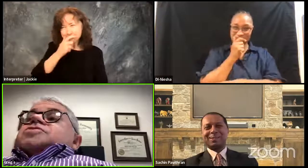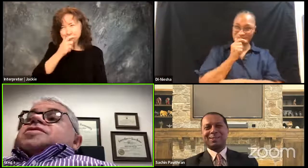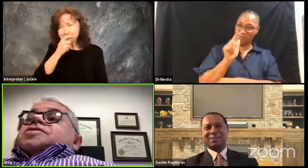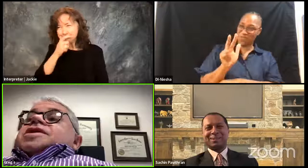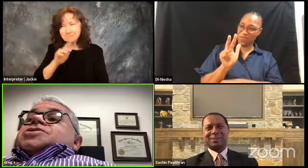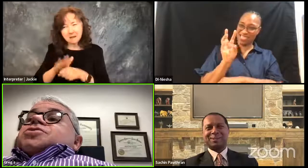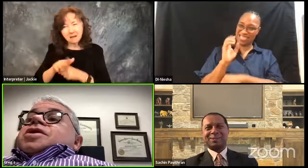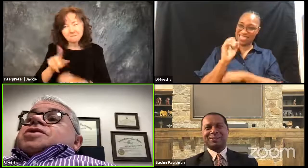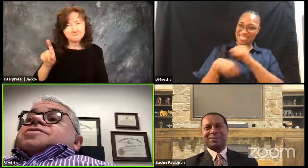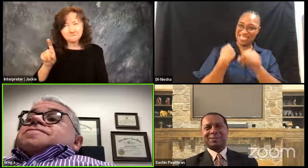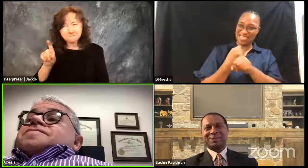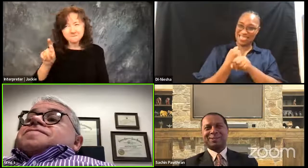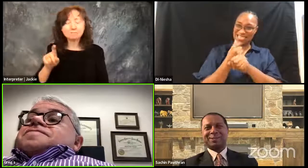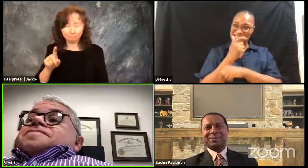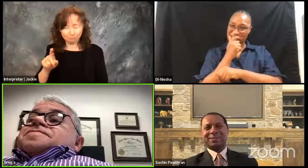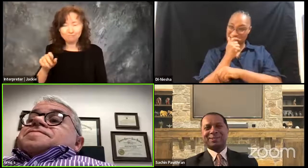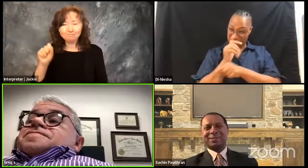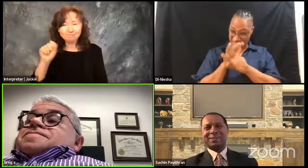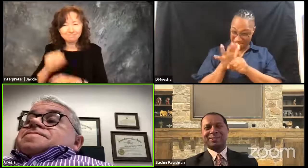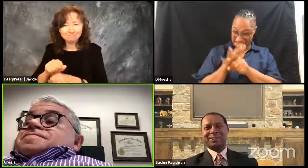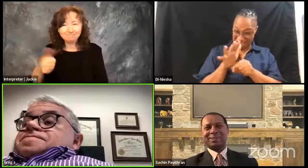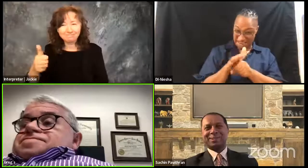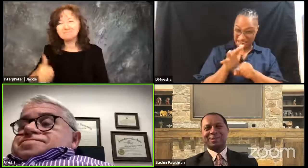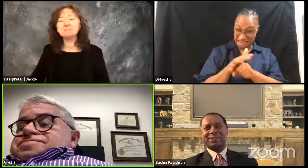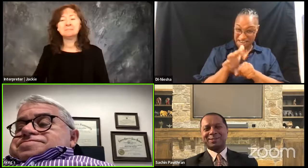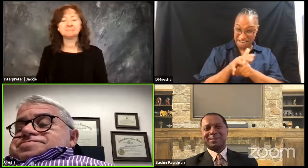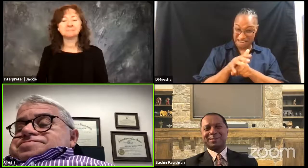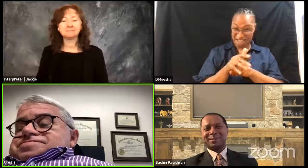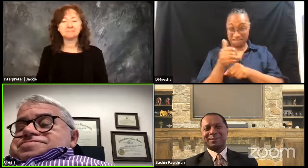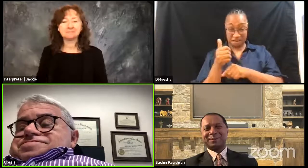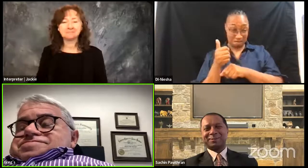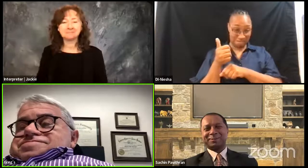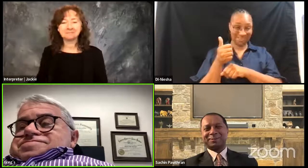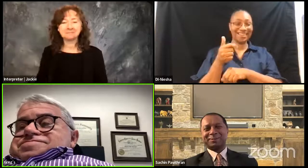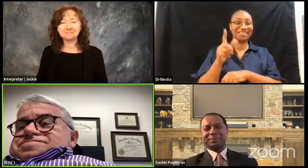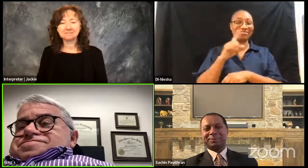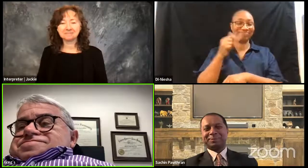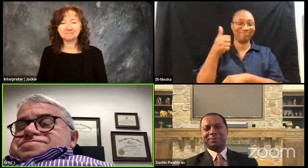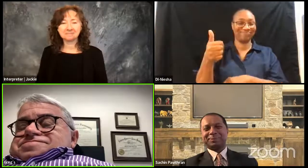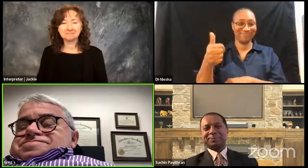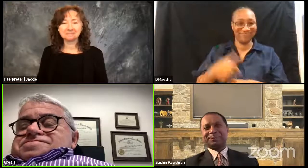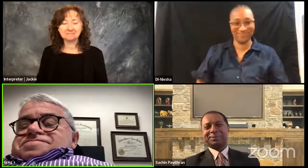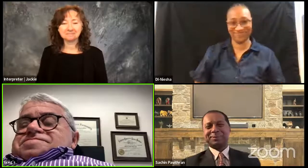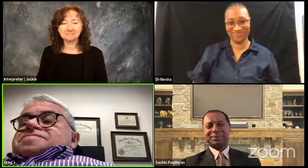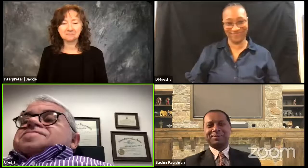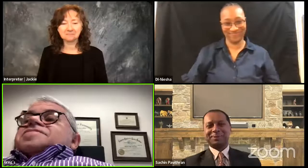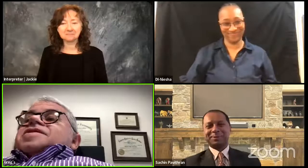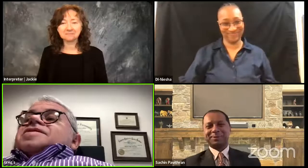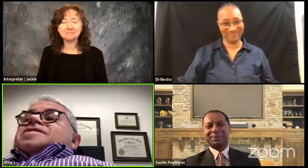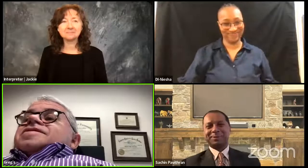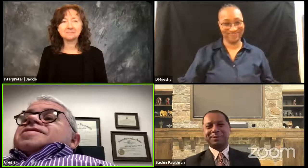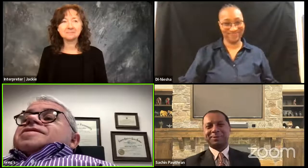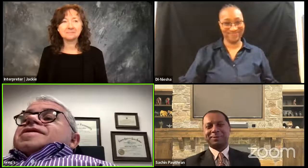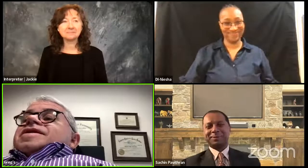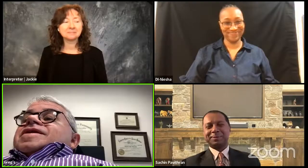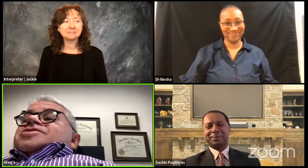So that is correct.